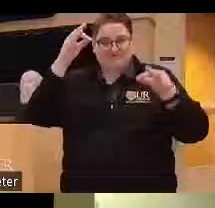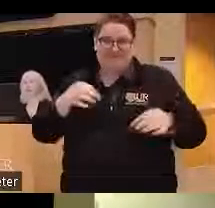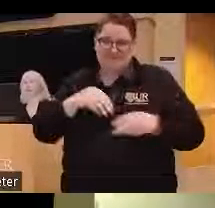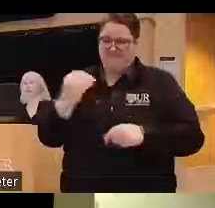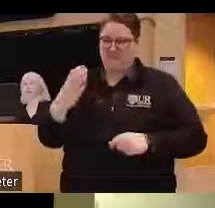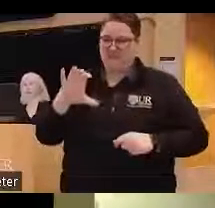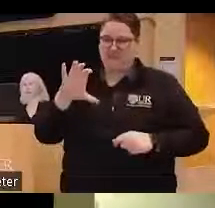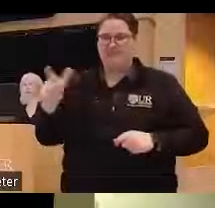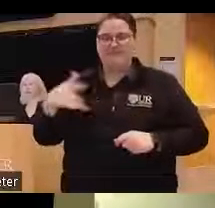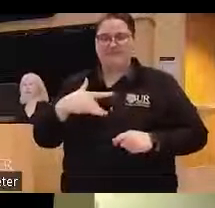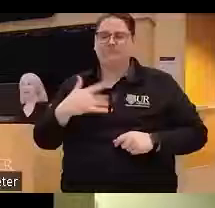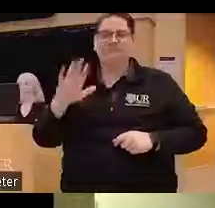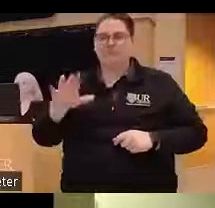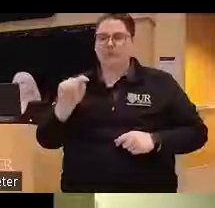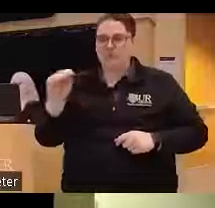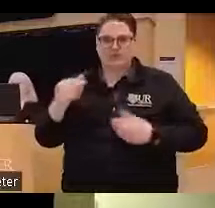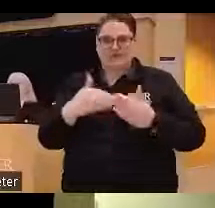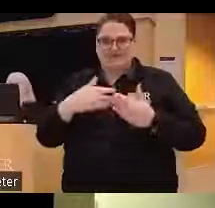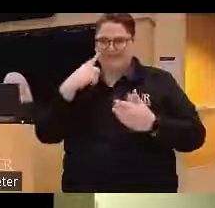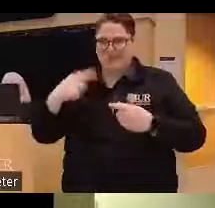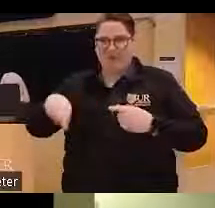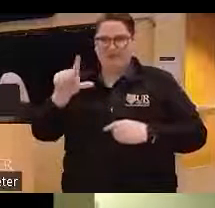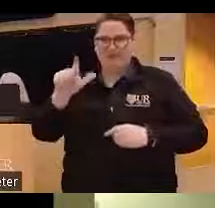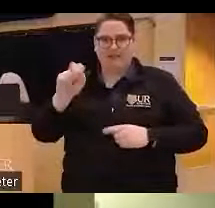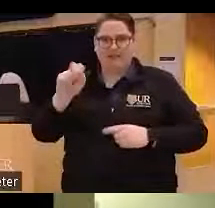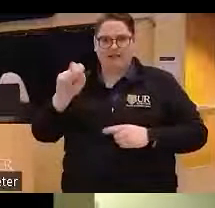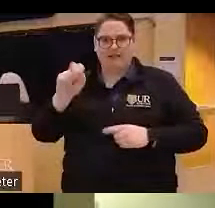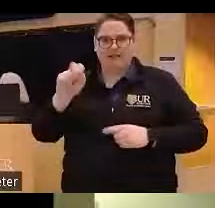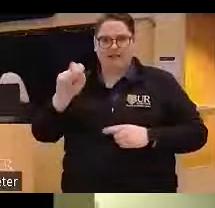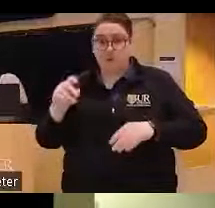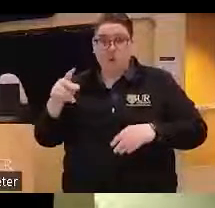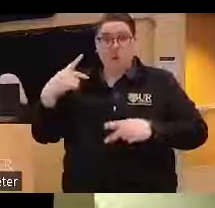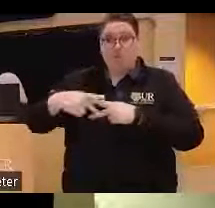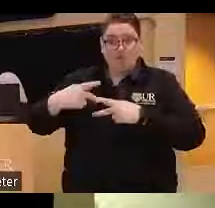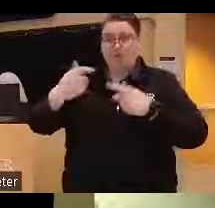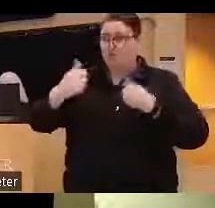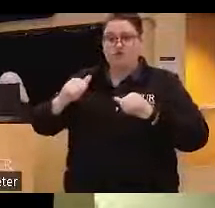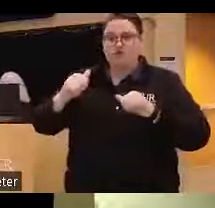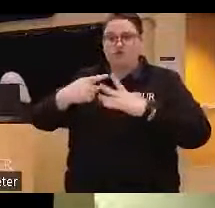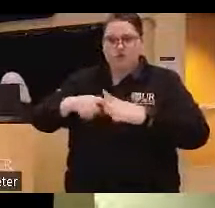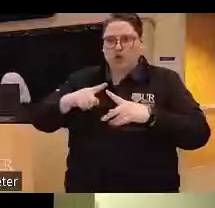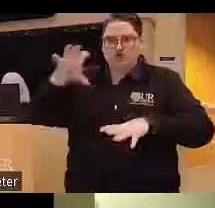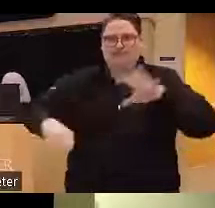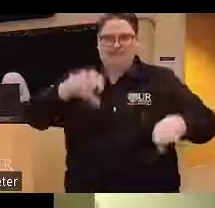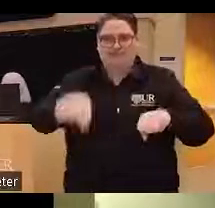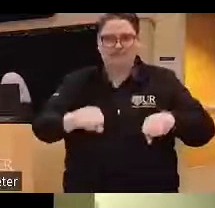them to get away and so when Portugal started taking over other countries and colonizing they